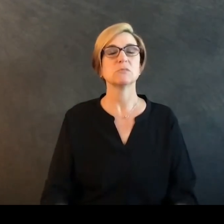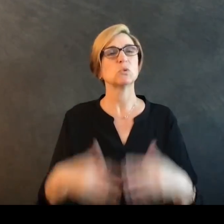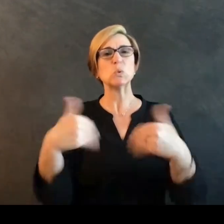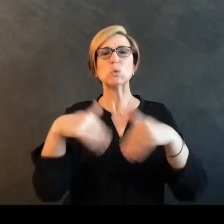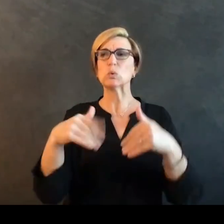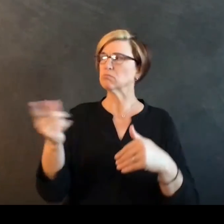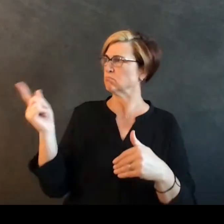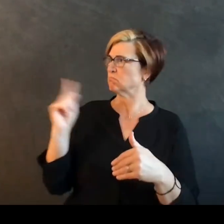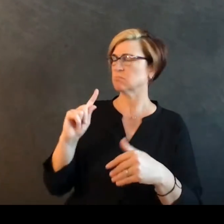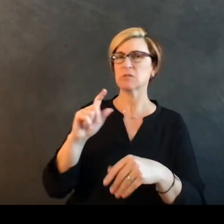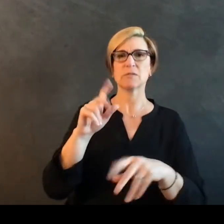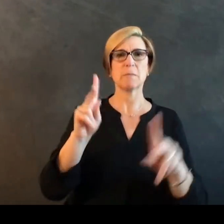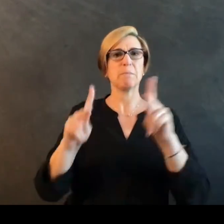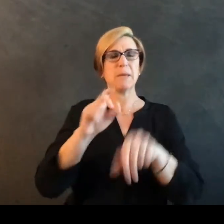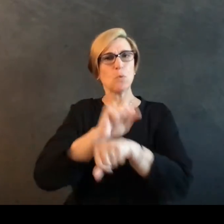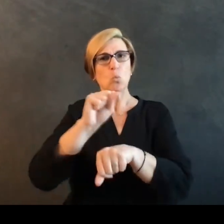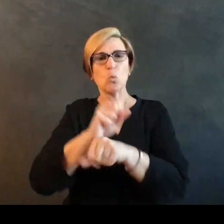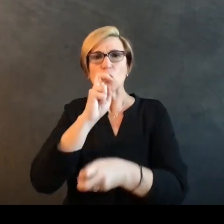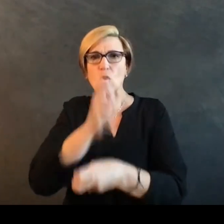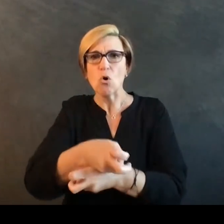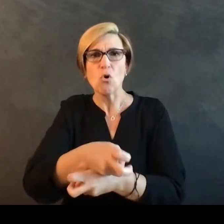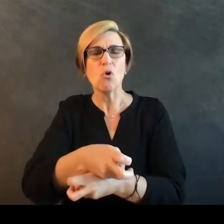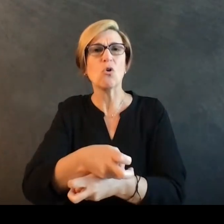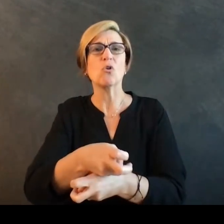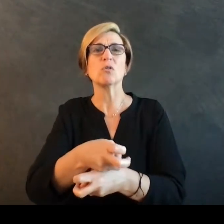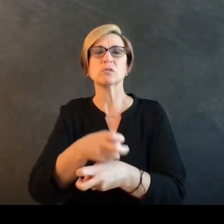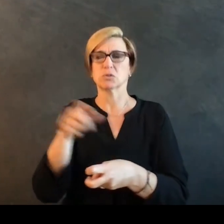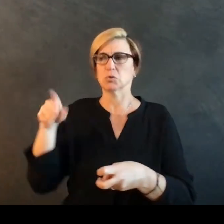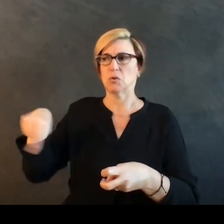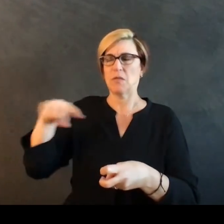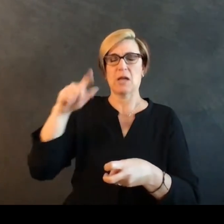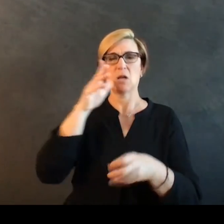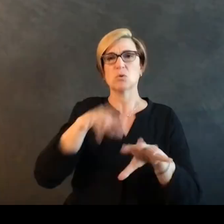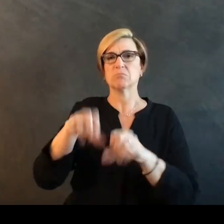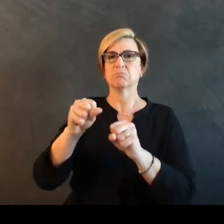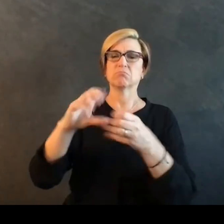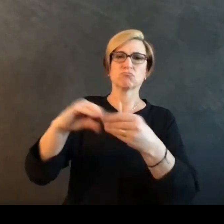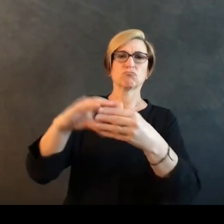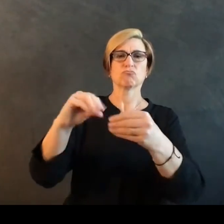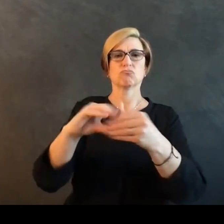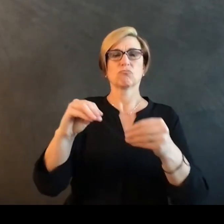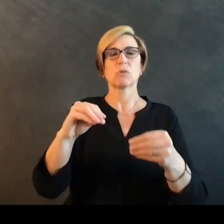incredible job led by Vice President Mike Pence head of the task force and